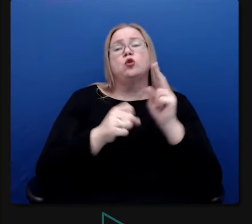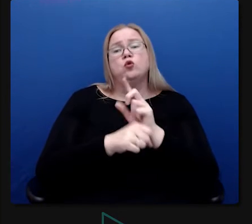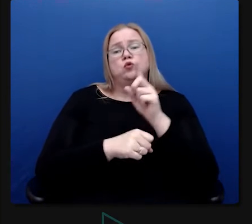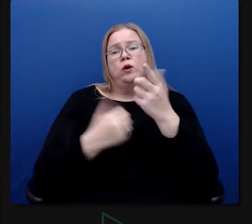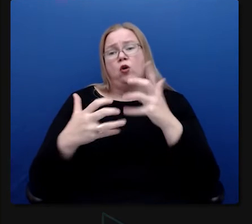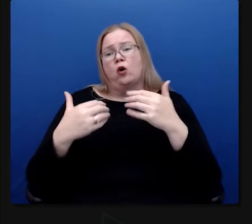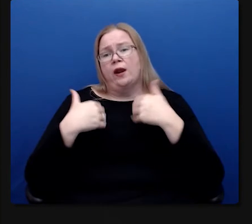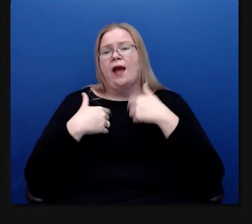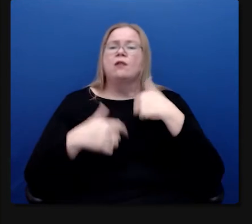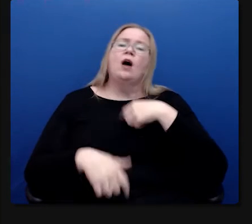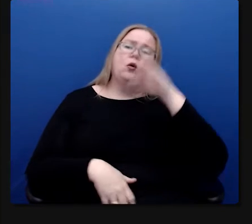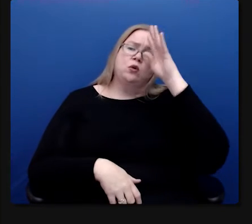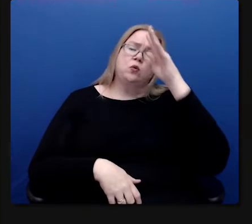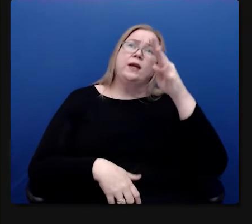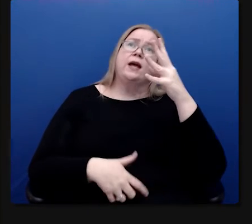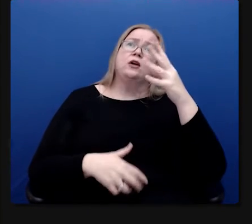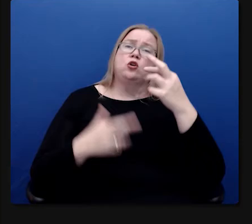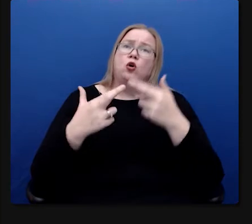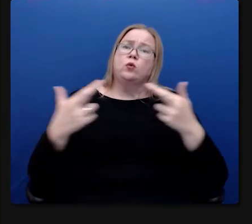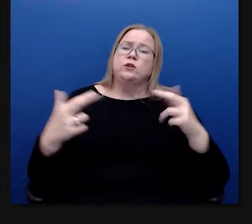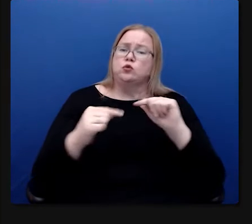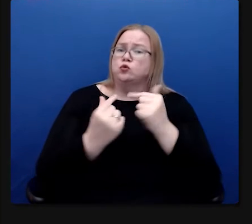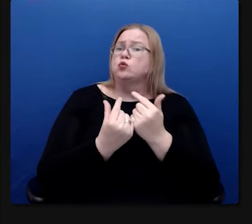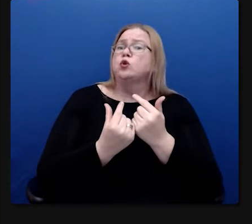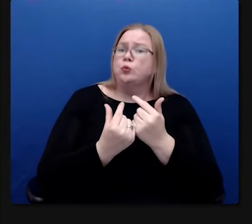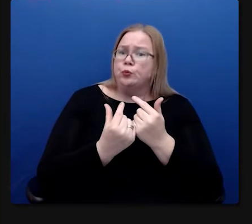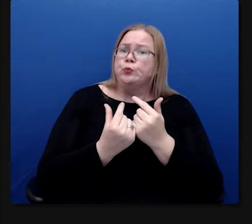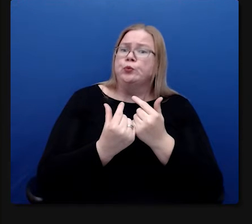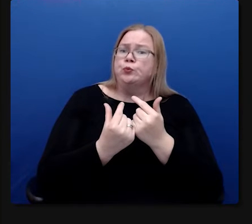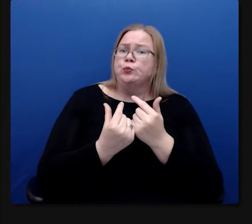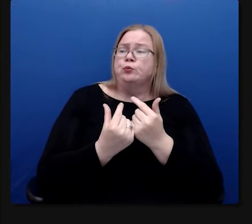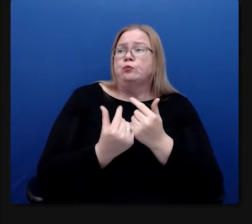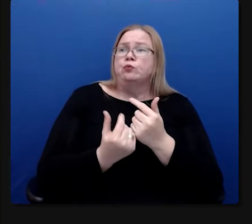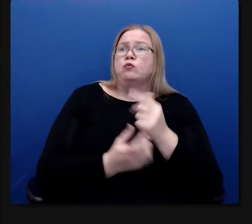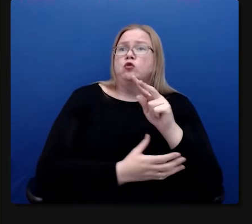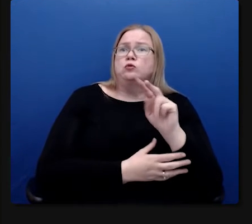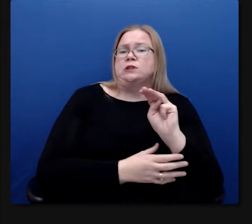I'm going to create a resource group to put this virtual machine into.